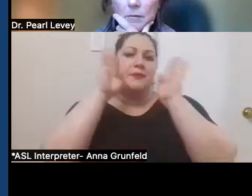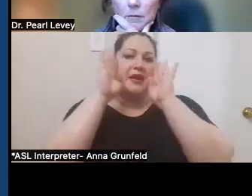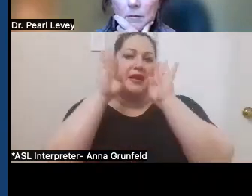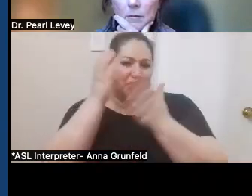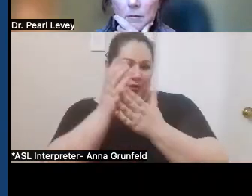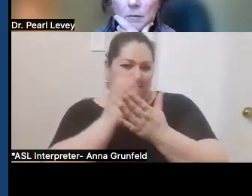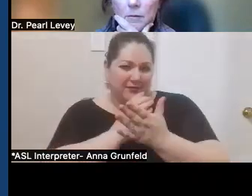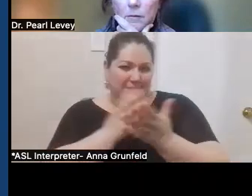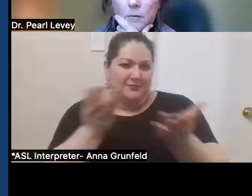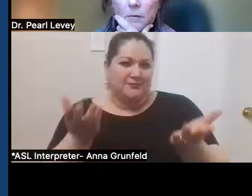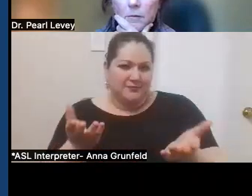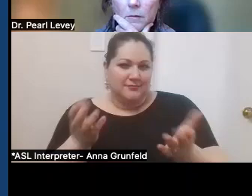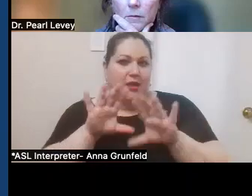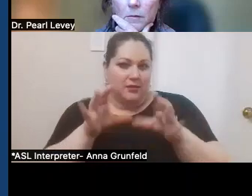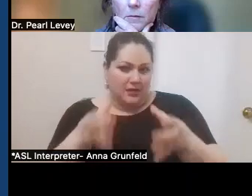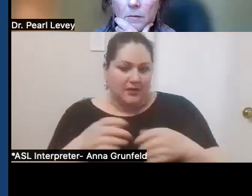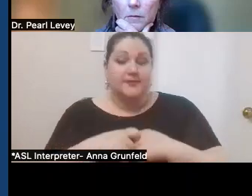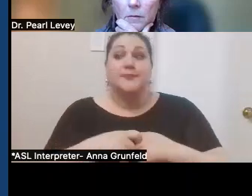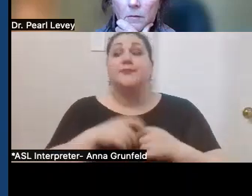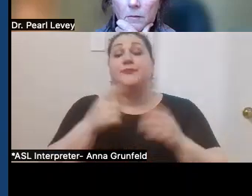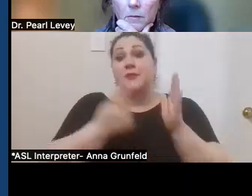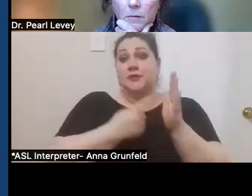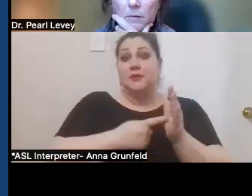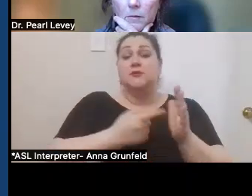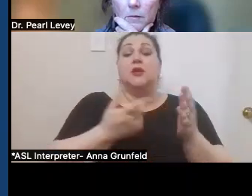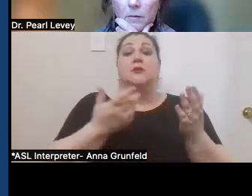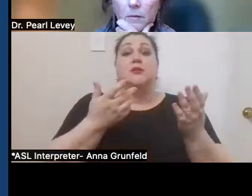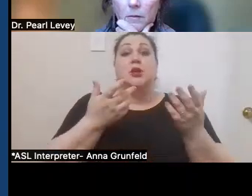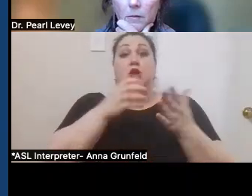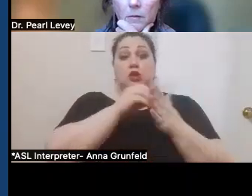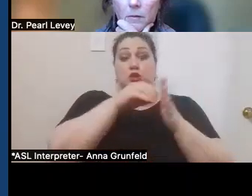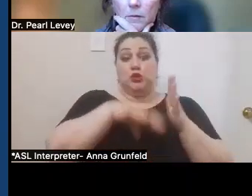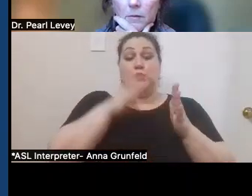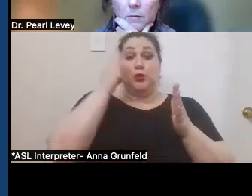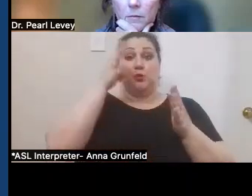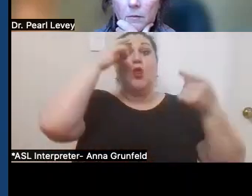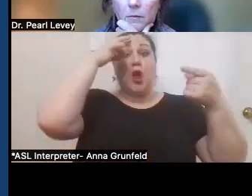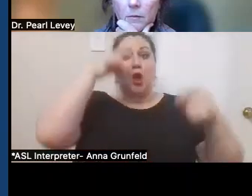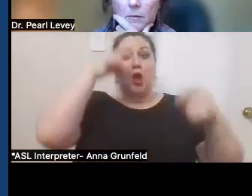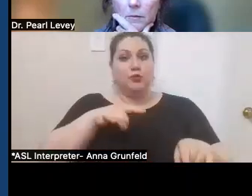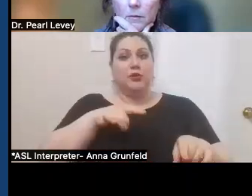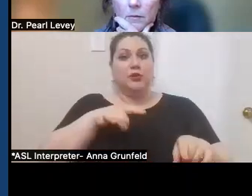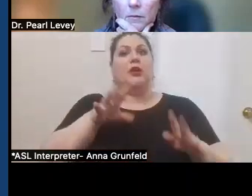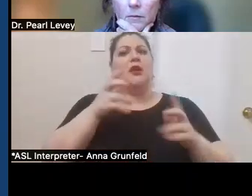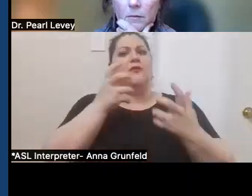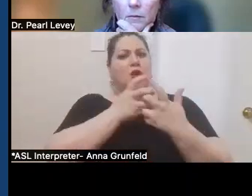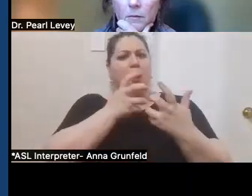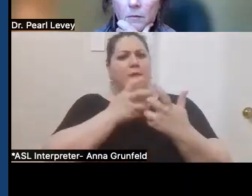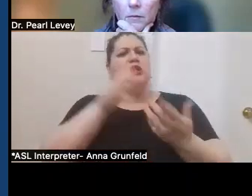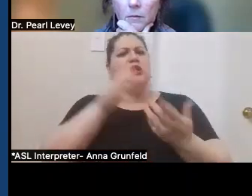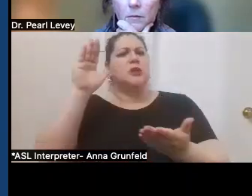having accommodations relaxed, but then when they're not successful with the test and they